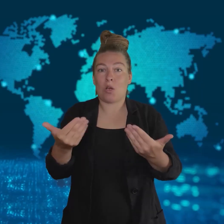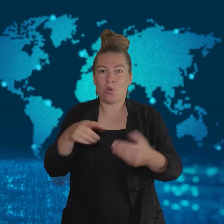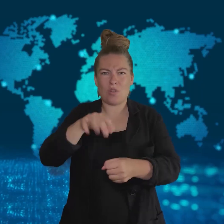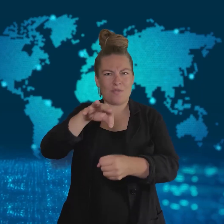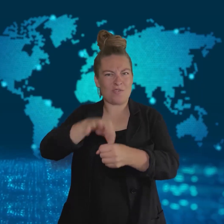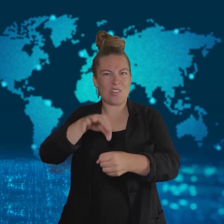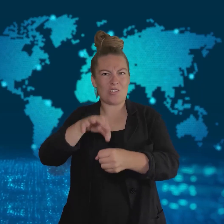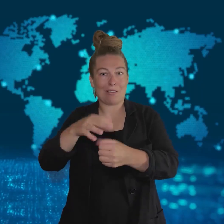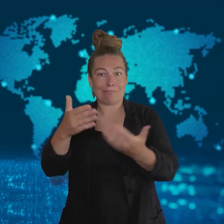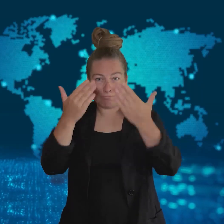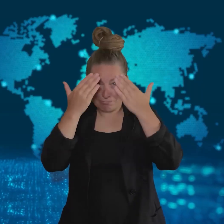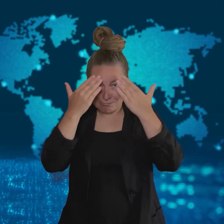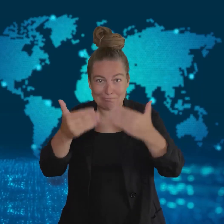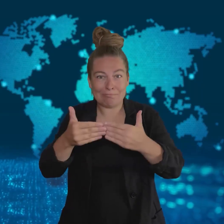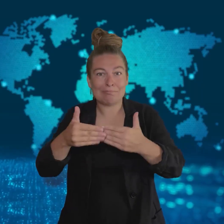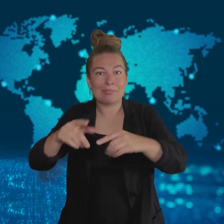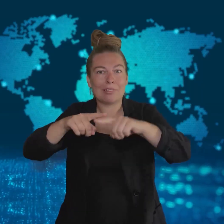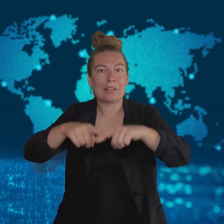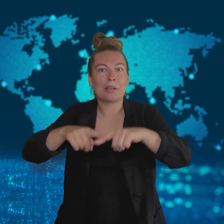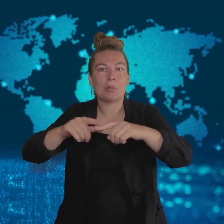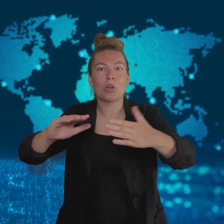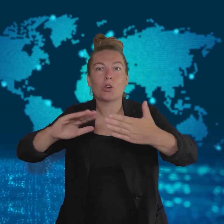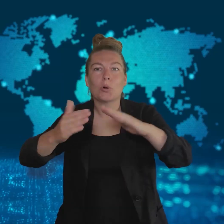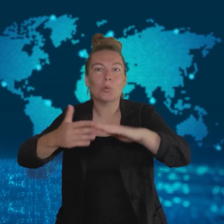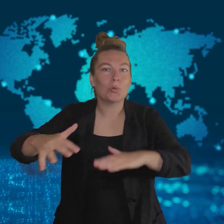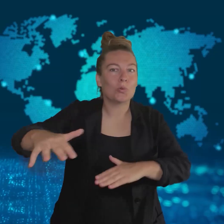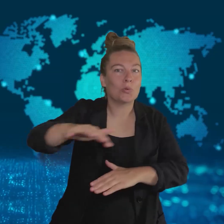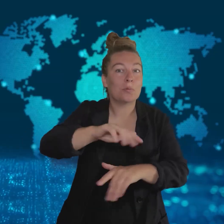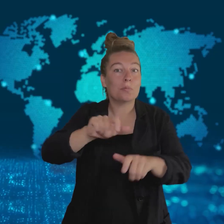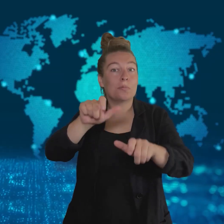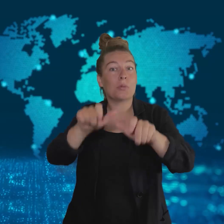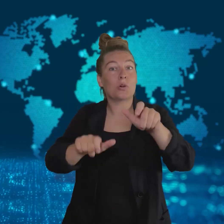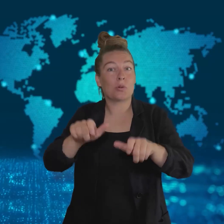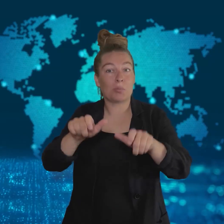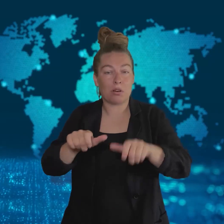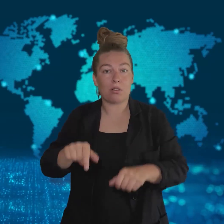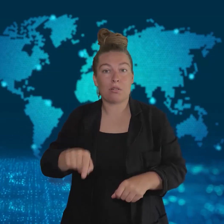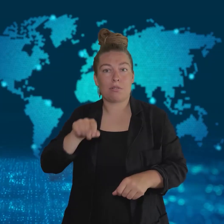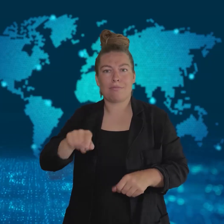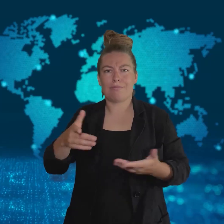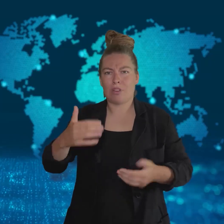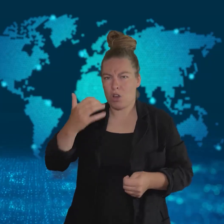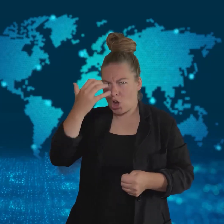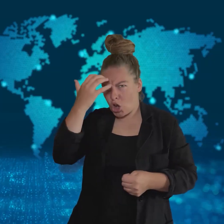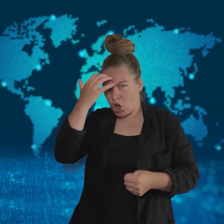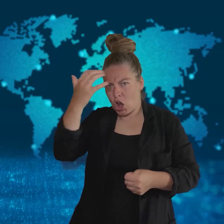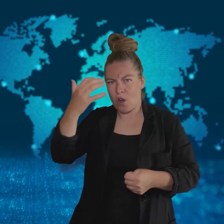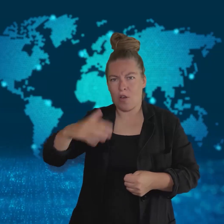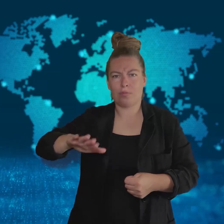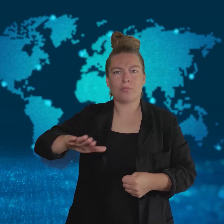The election is a reliable barometer of public sentiment.